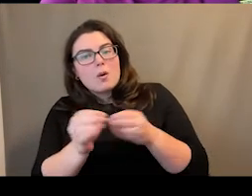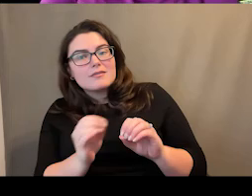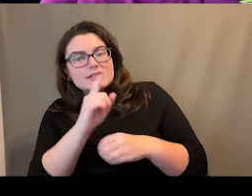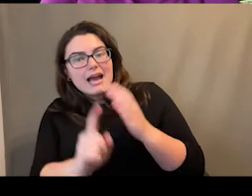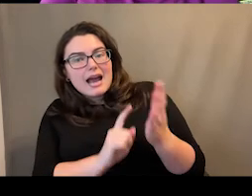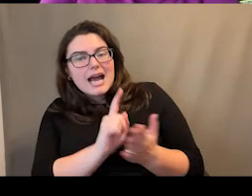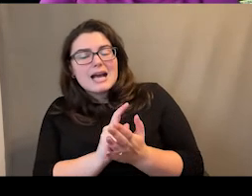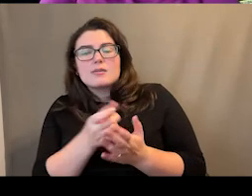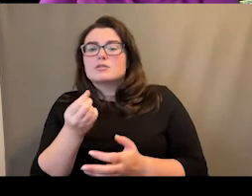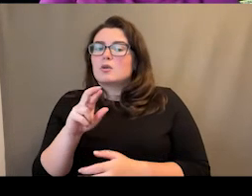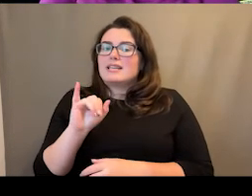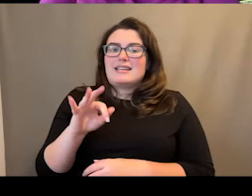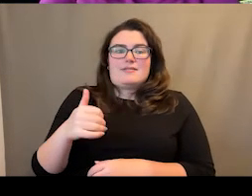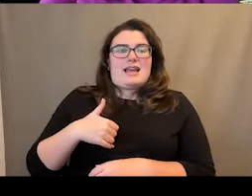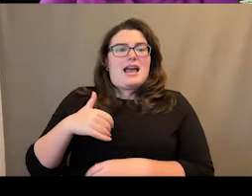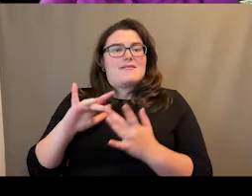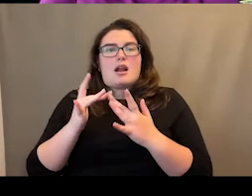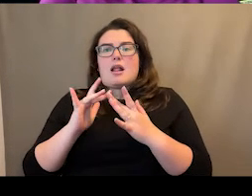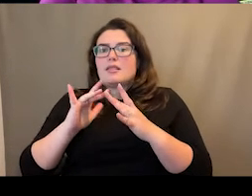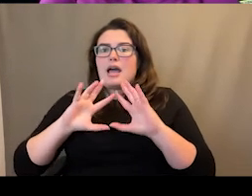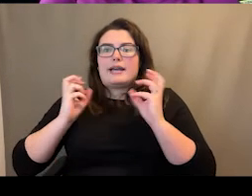this particular program or solicitation.